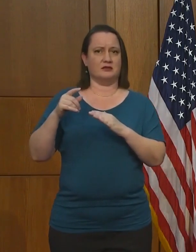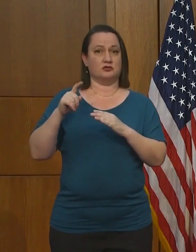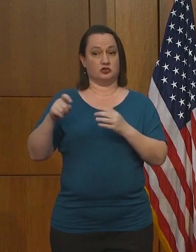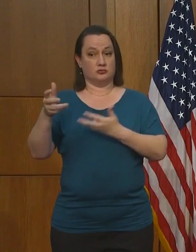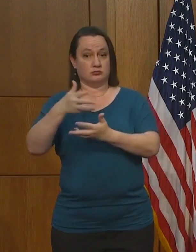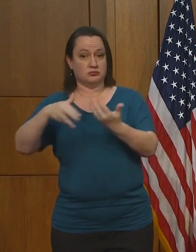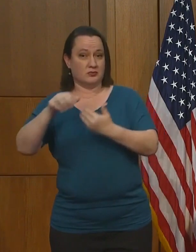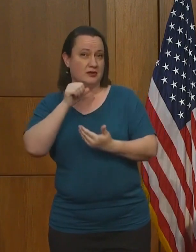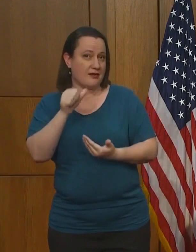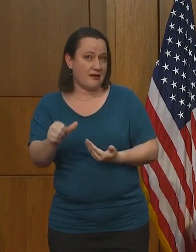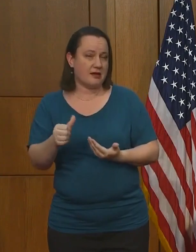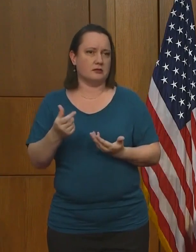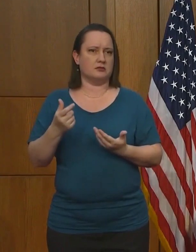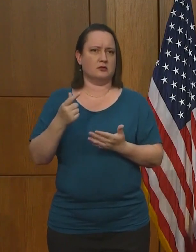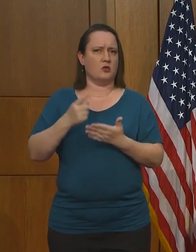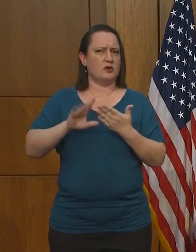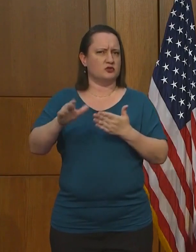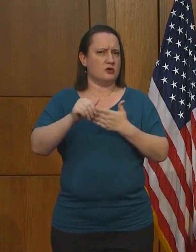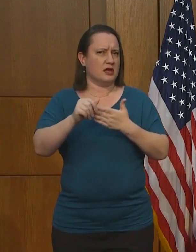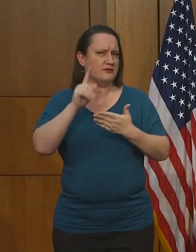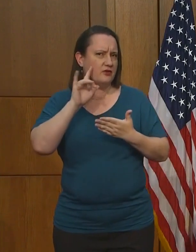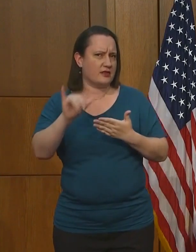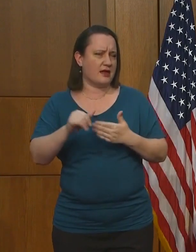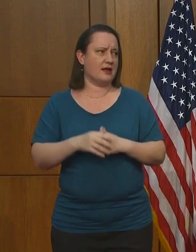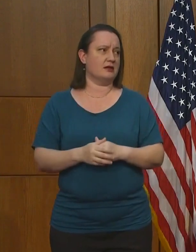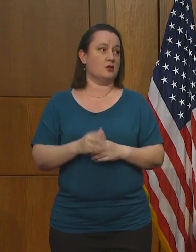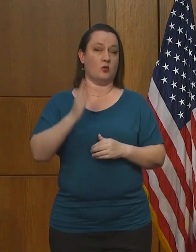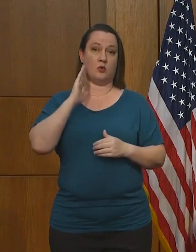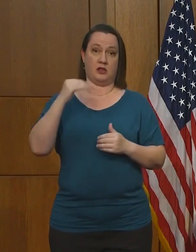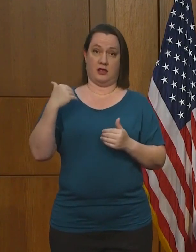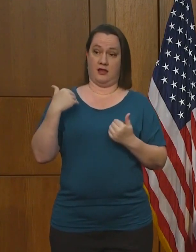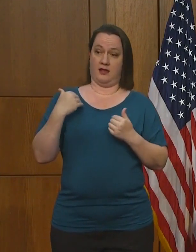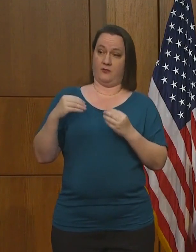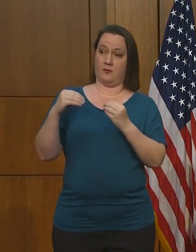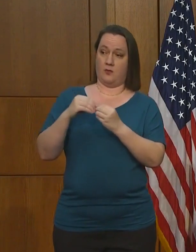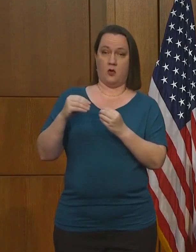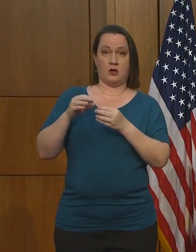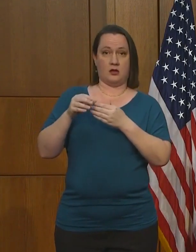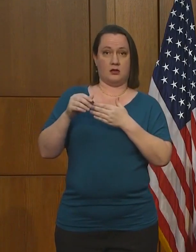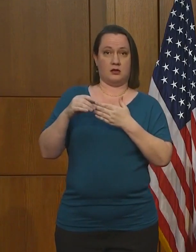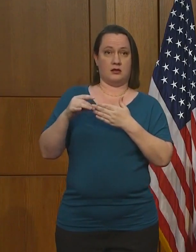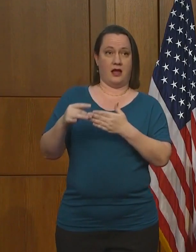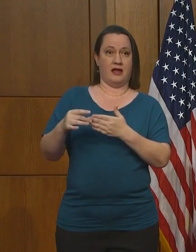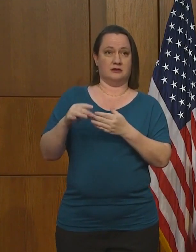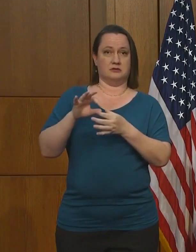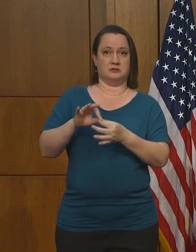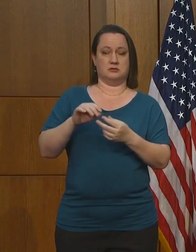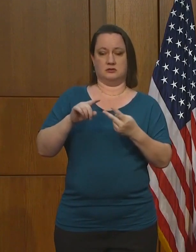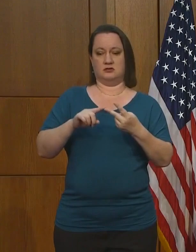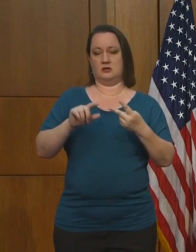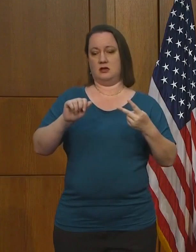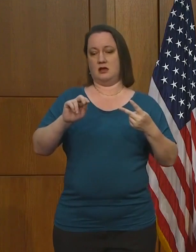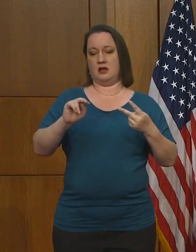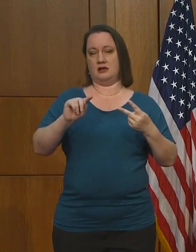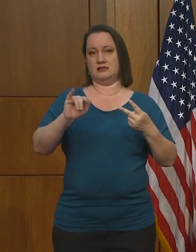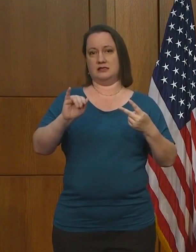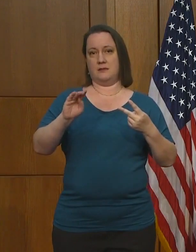ALSO WONDER IF MAYBE THERE IS- I MEAN GUIDANCE ON ANTIBODIES.